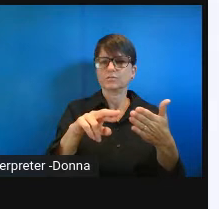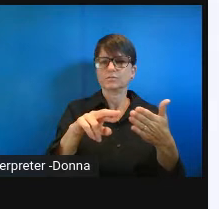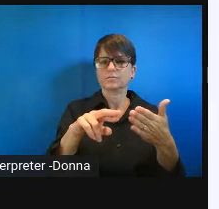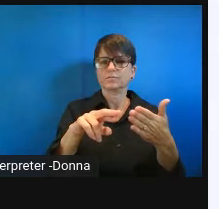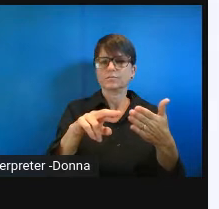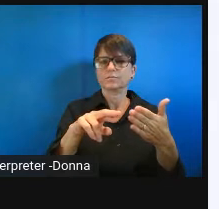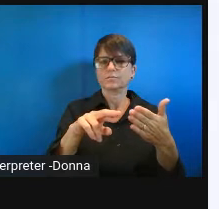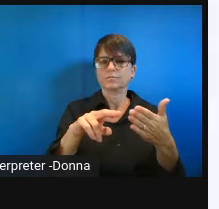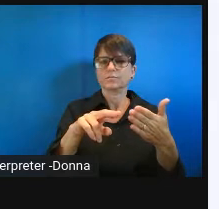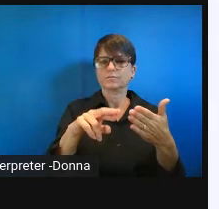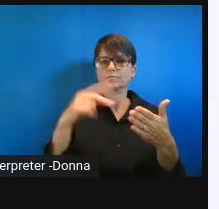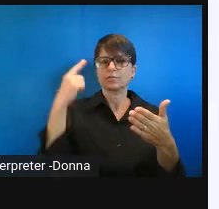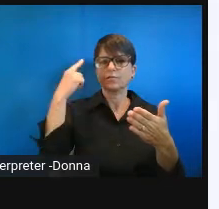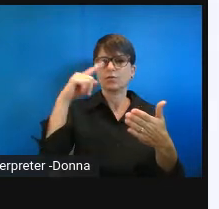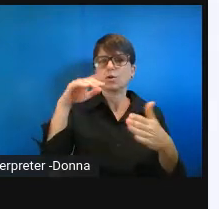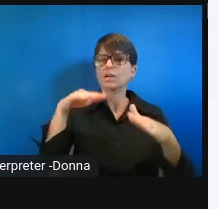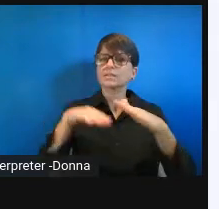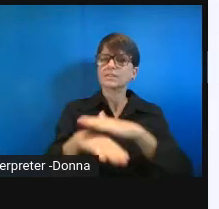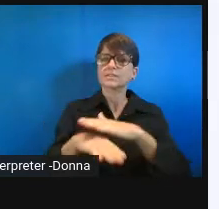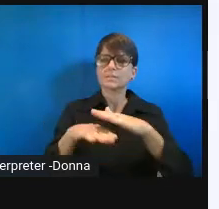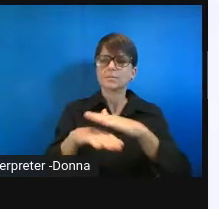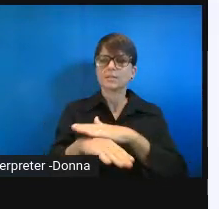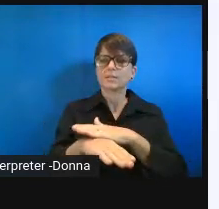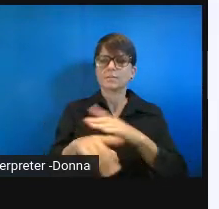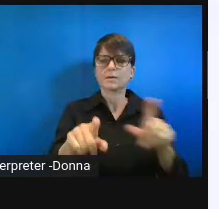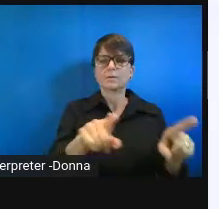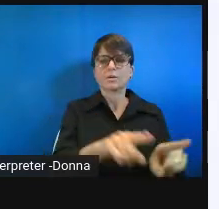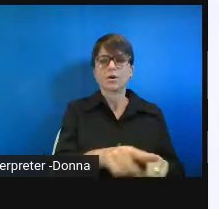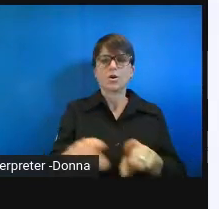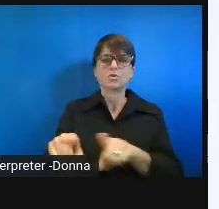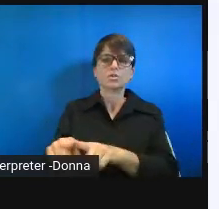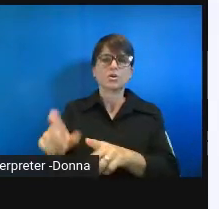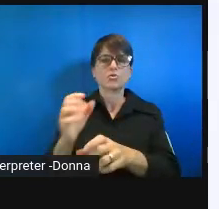but we have also create practical tools.